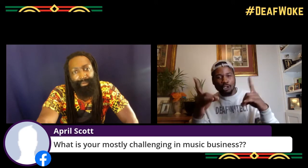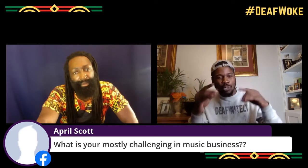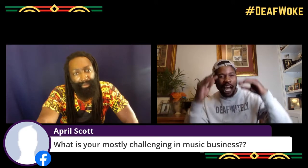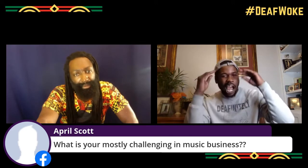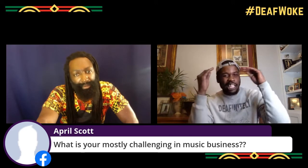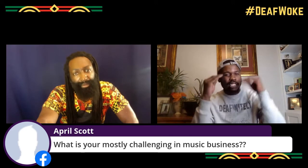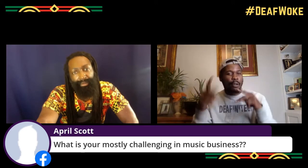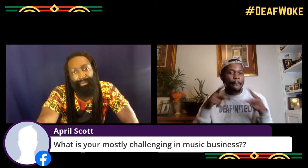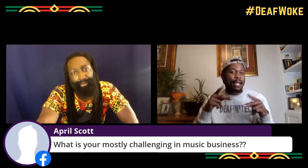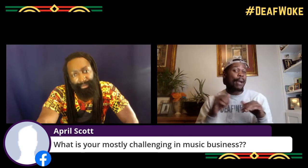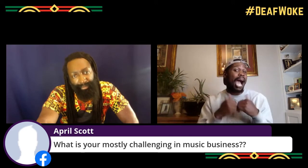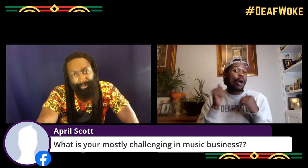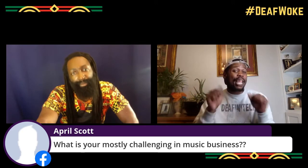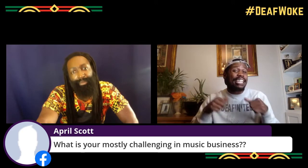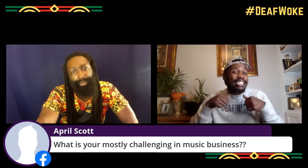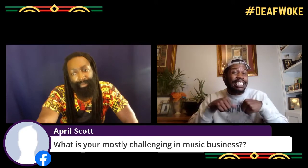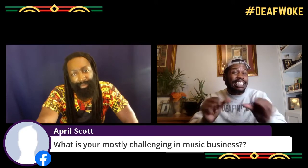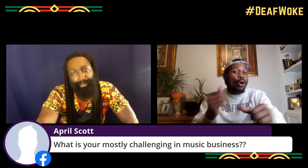You know, trying to really educate and teach.